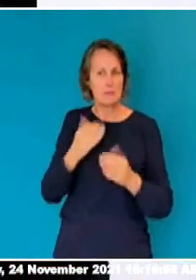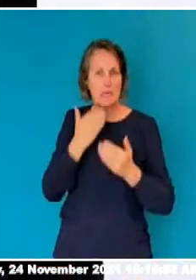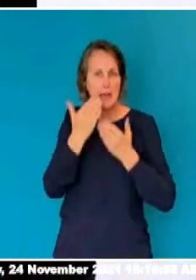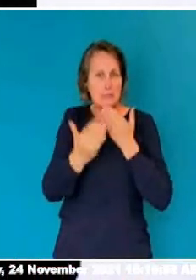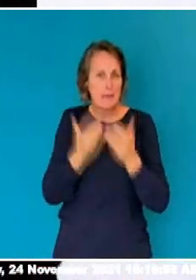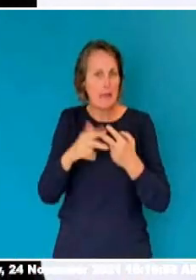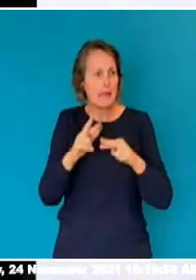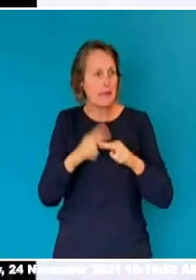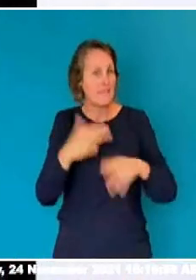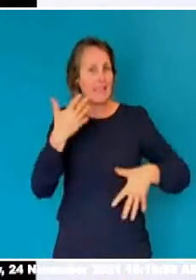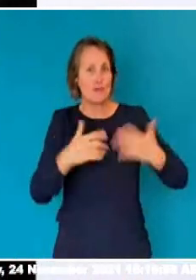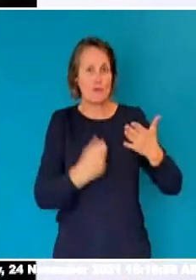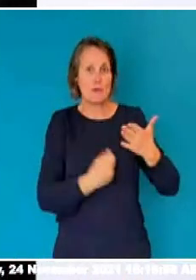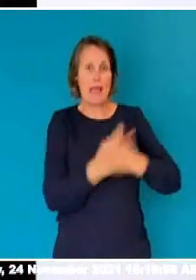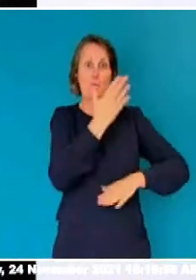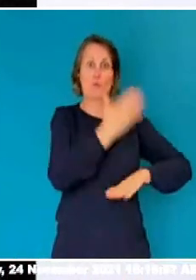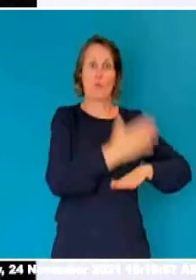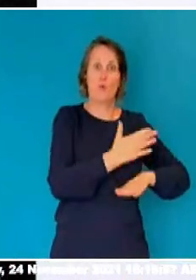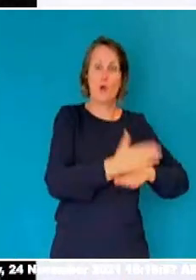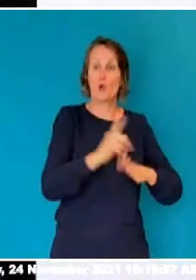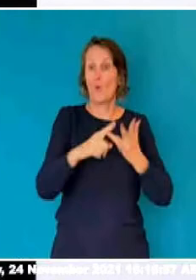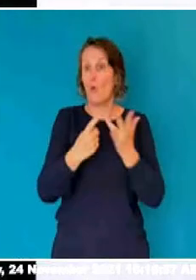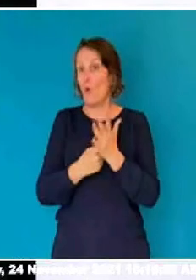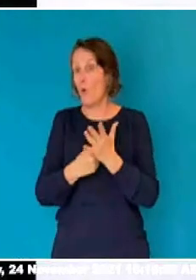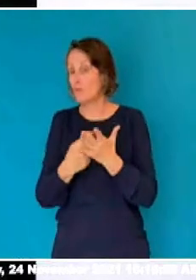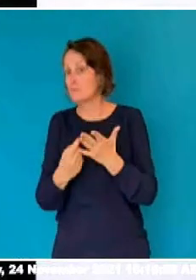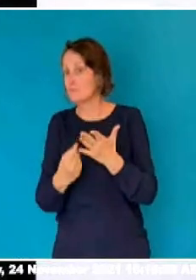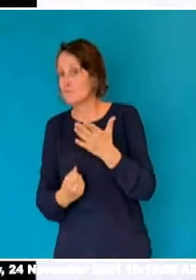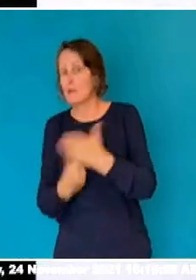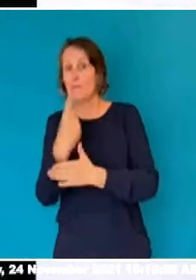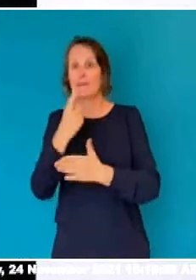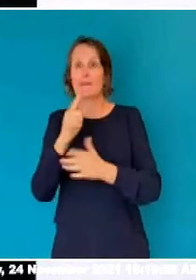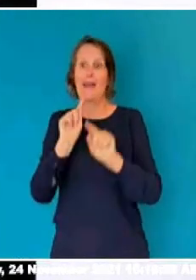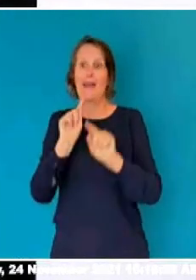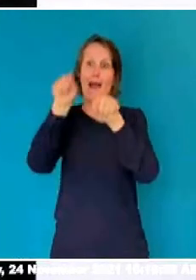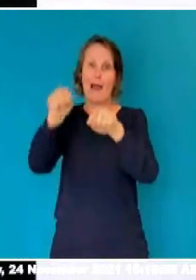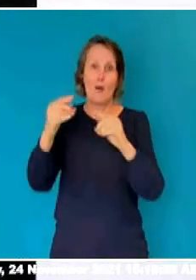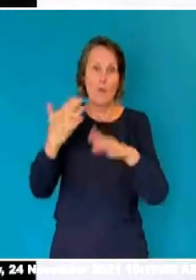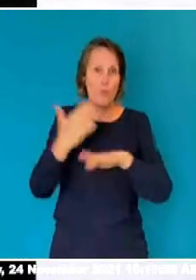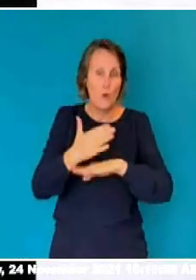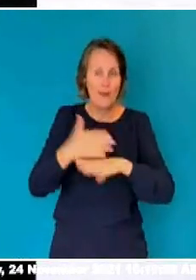other needs for support, whether it's illness or injury or a long term disability.